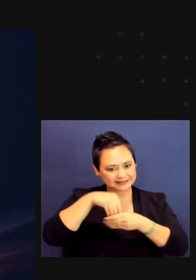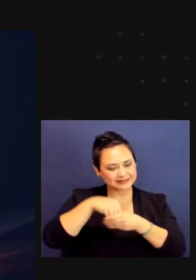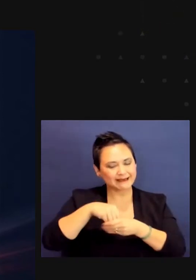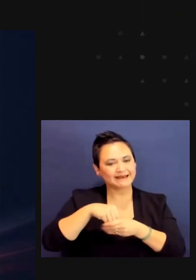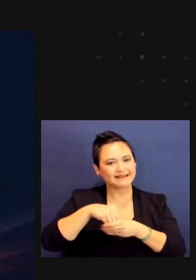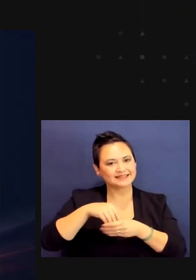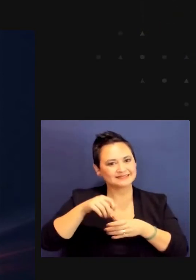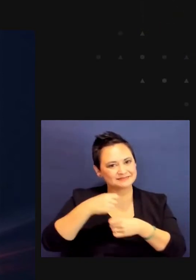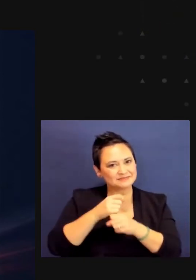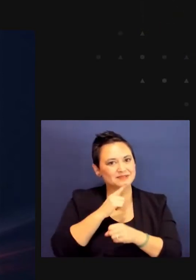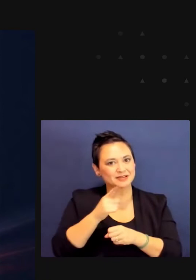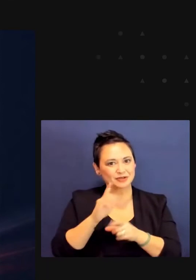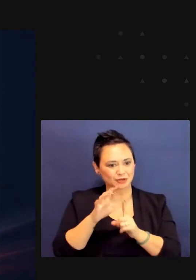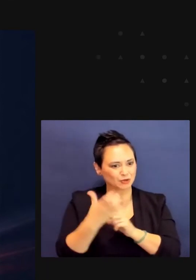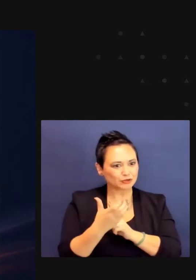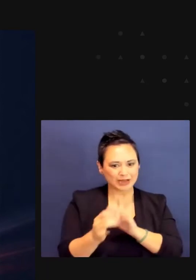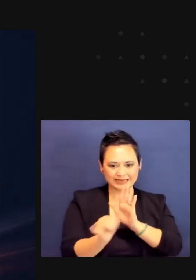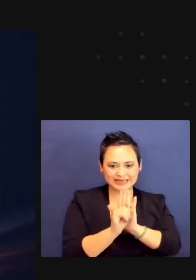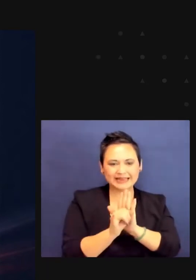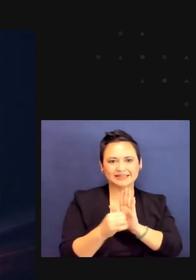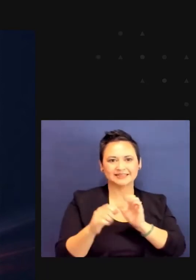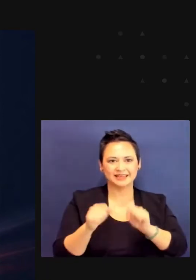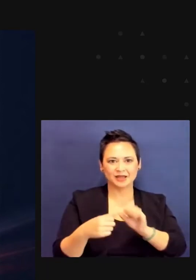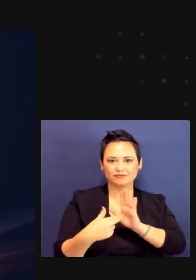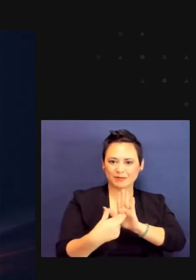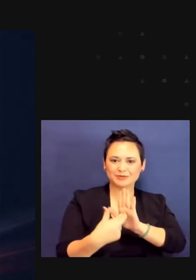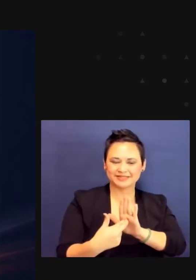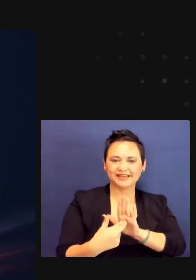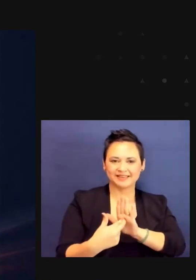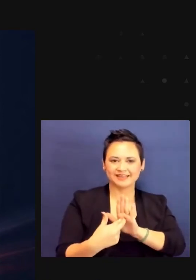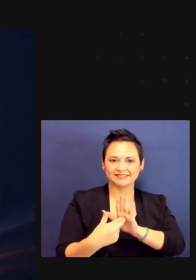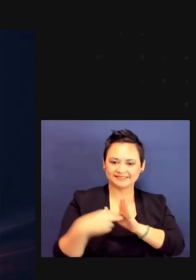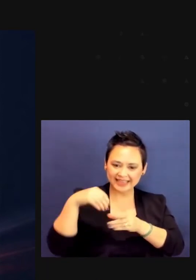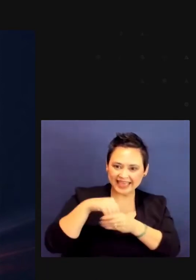within their games are authentic and developed with voices from those communities